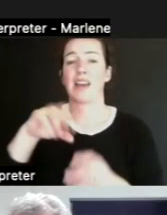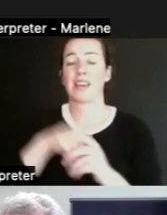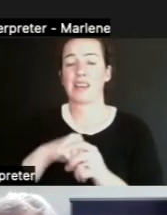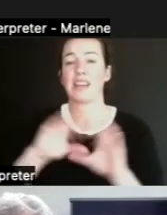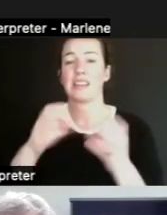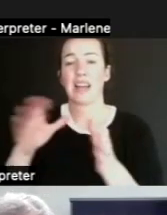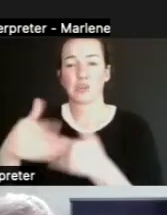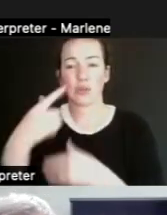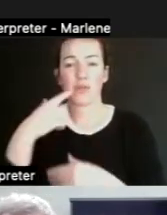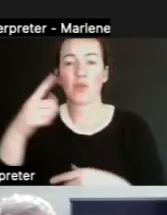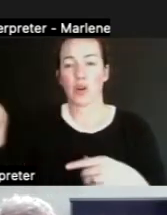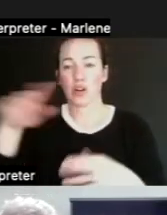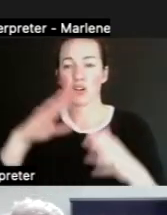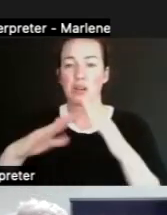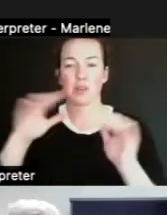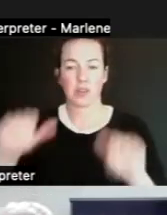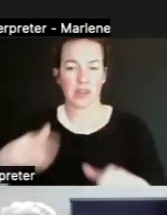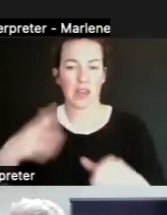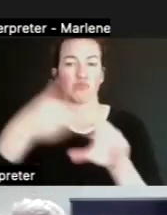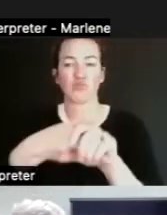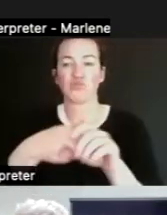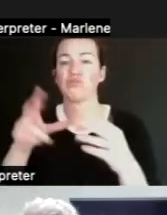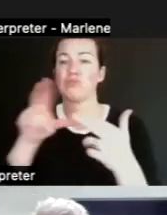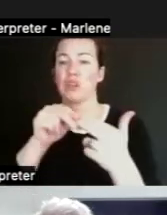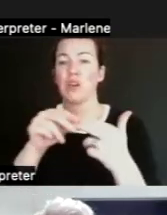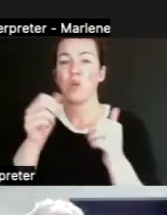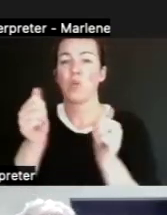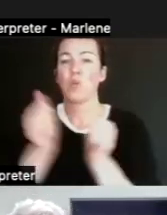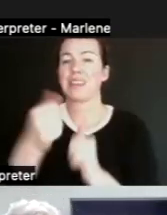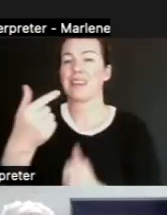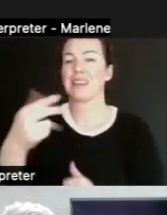can connect with the guest network. And we've also got Wi Fi on school buses and put that on a seven